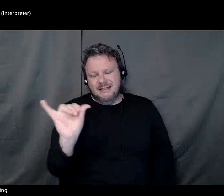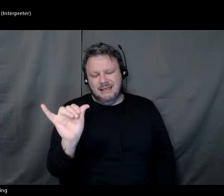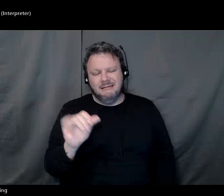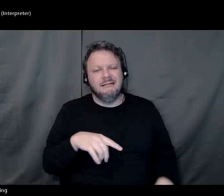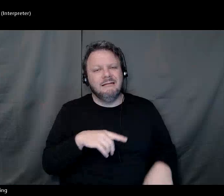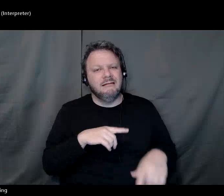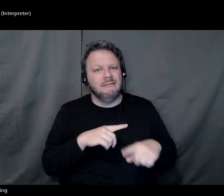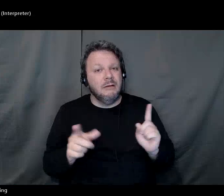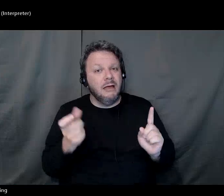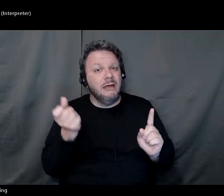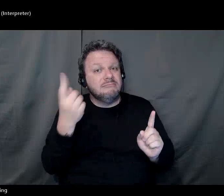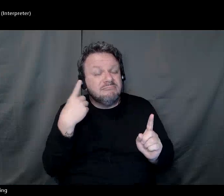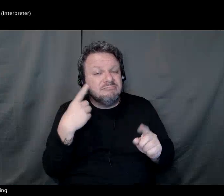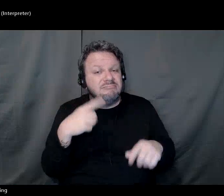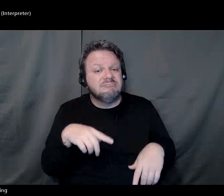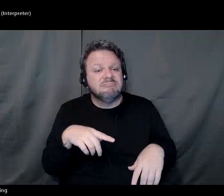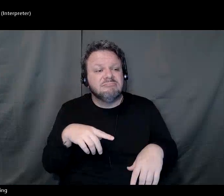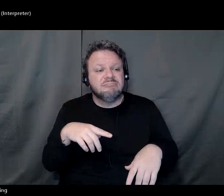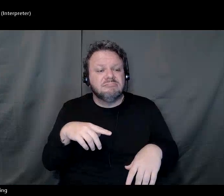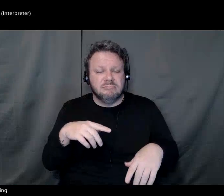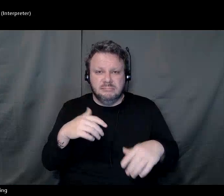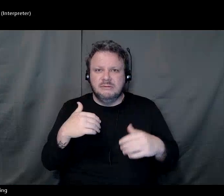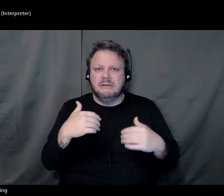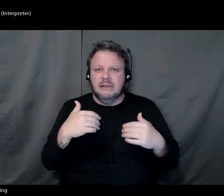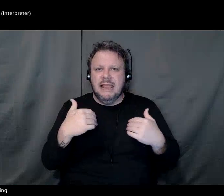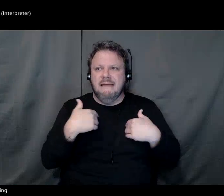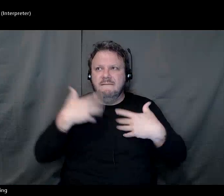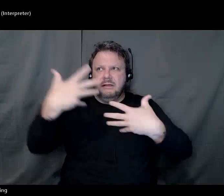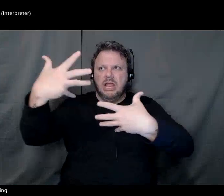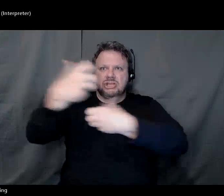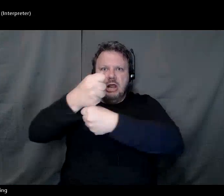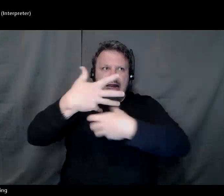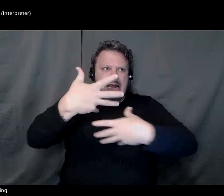But without a doubt, there is consolidation happening.